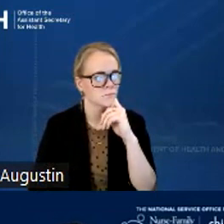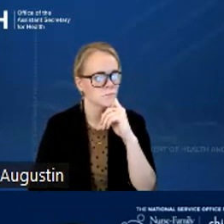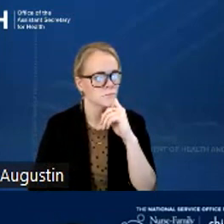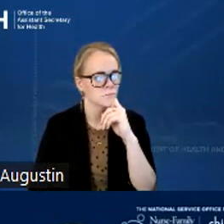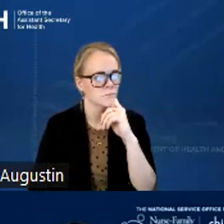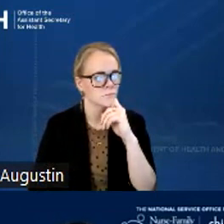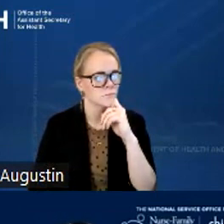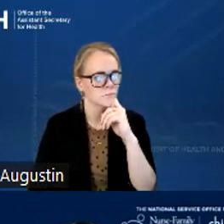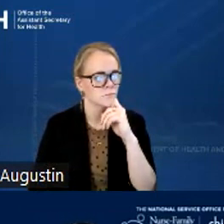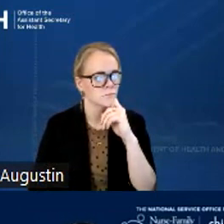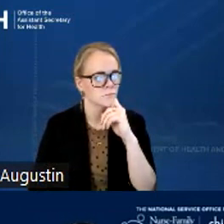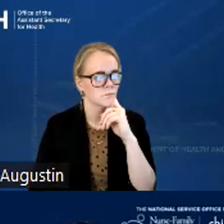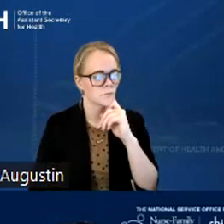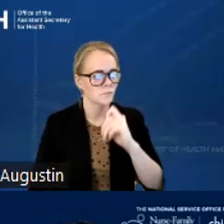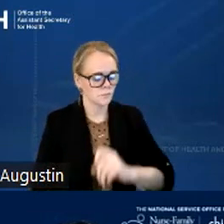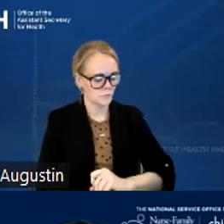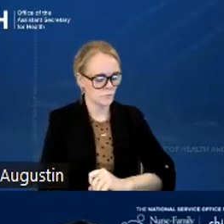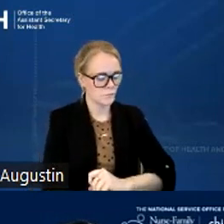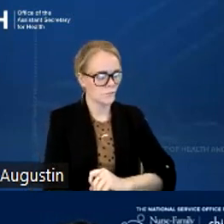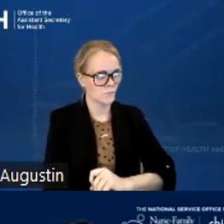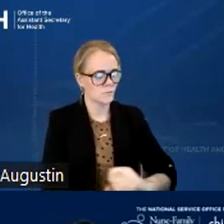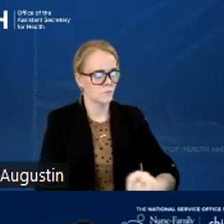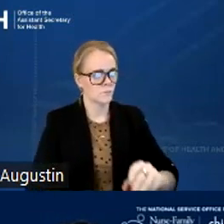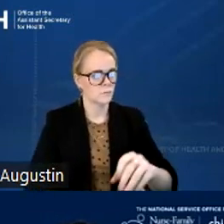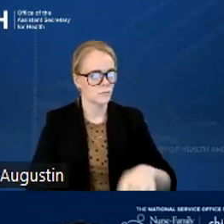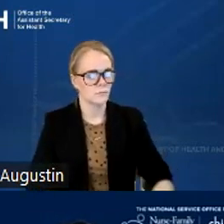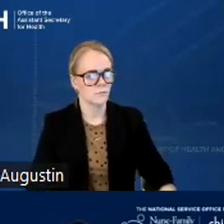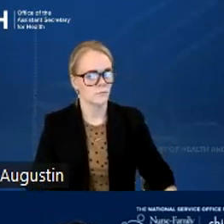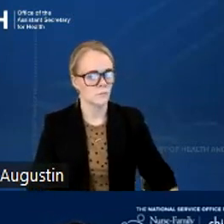there's a question in the chat about investigating community-based group